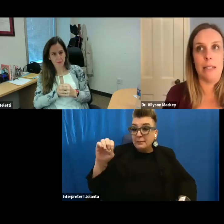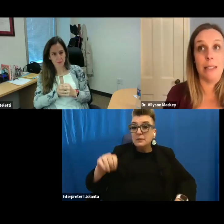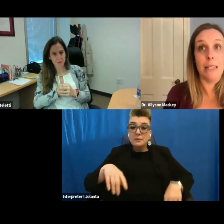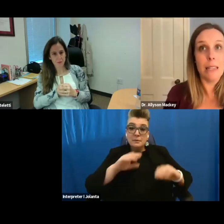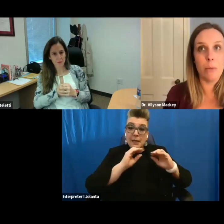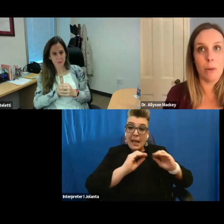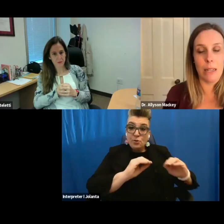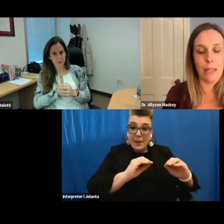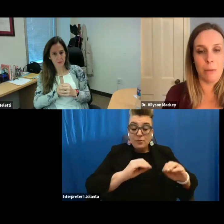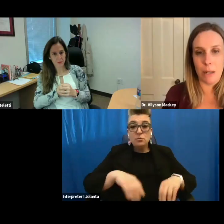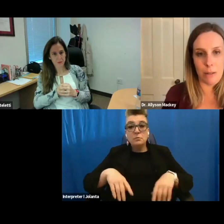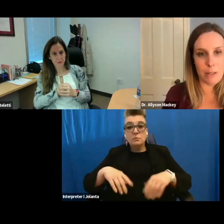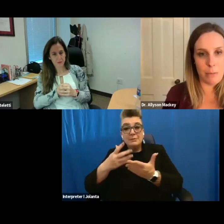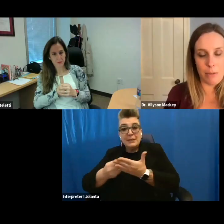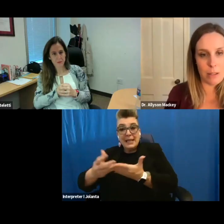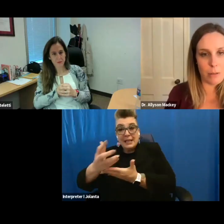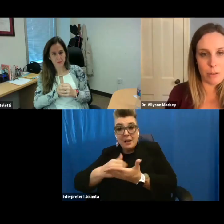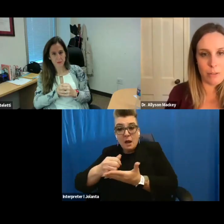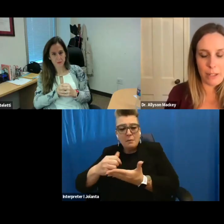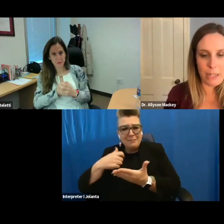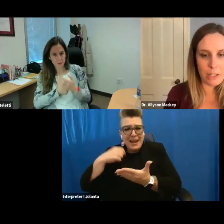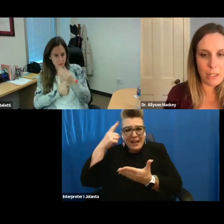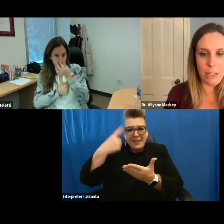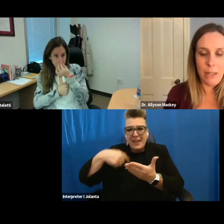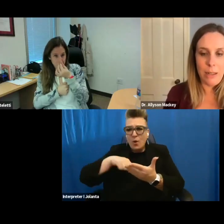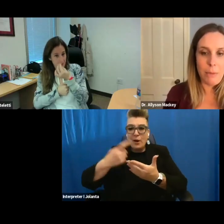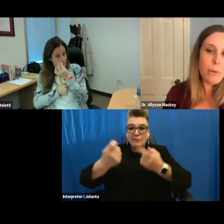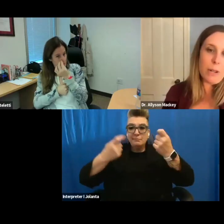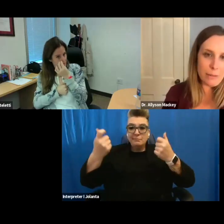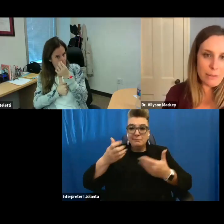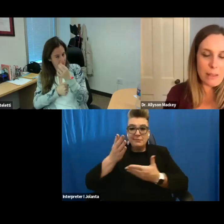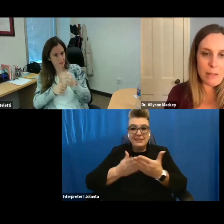and think that we're getting rid of some of this cultural variation but we're not right